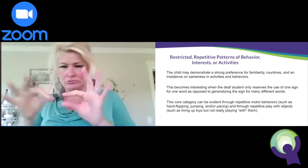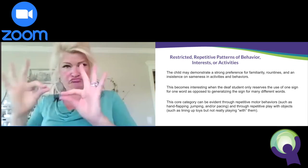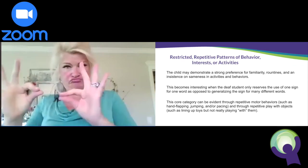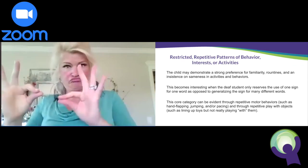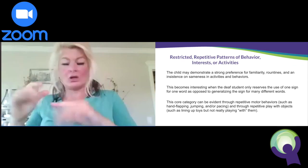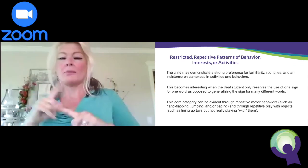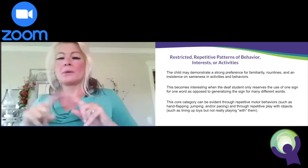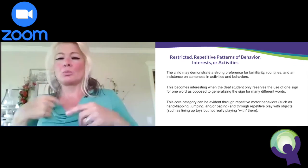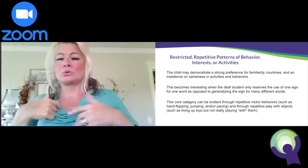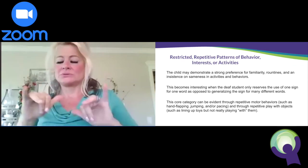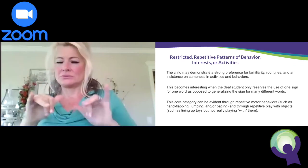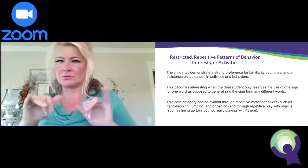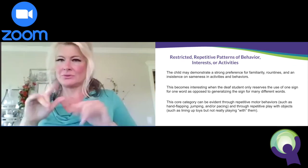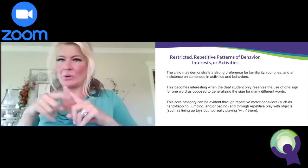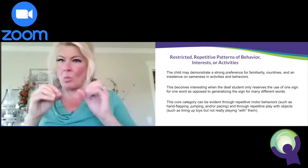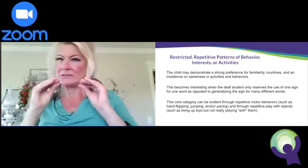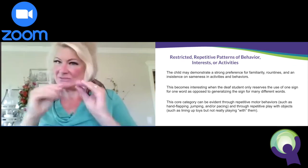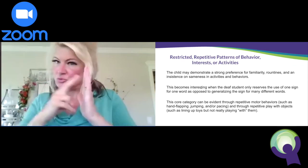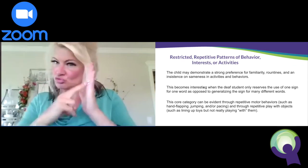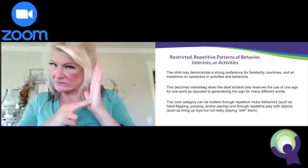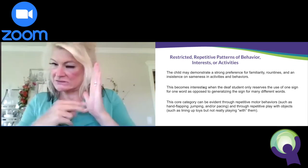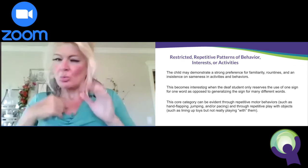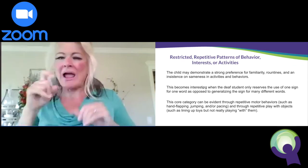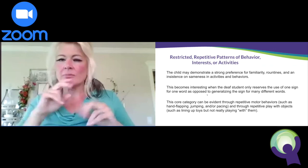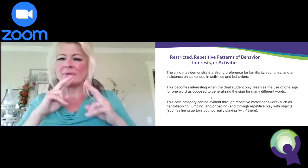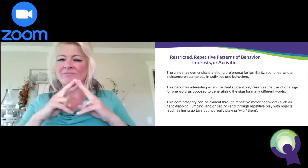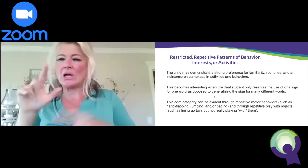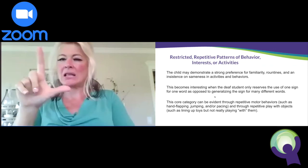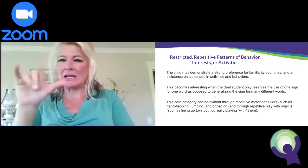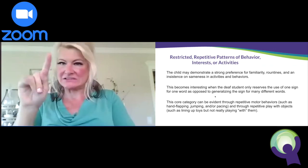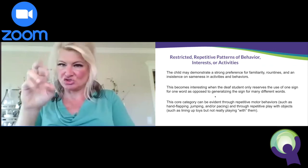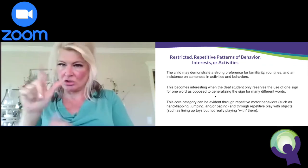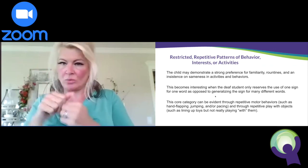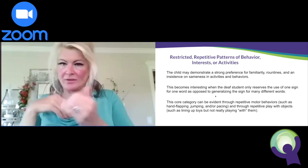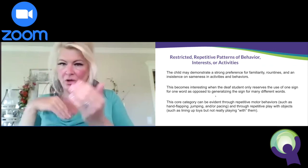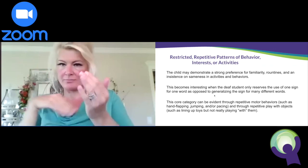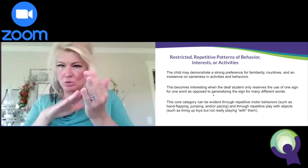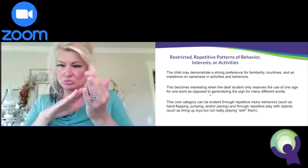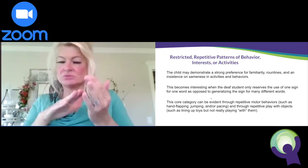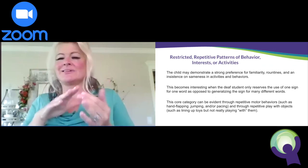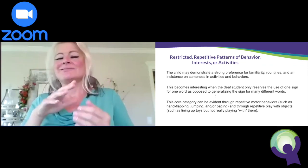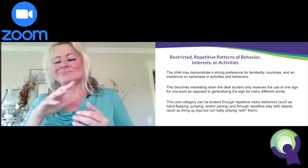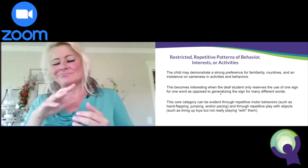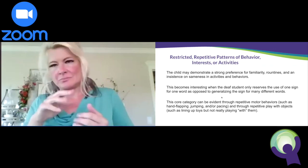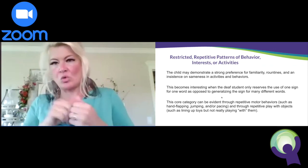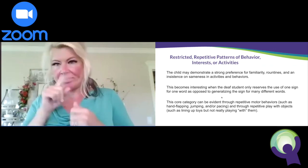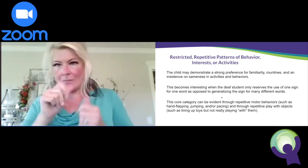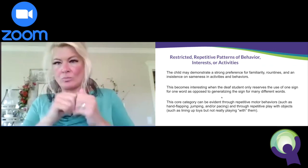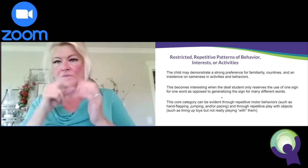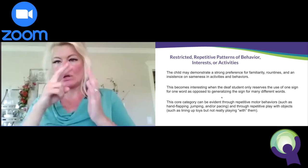So ASL is more of conceptual language and it's easier to understand. But with reading you have to use it more